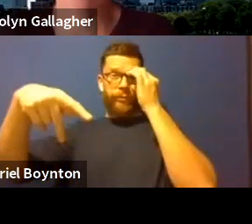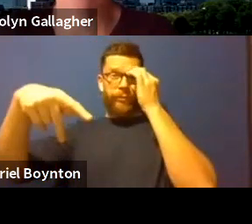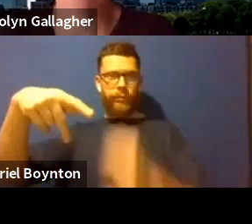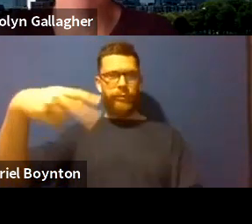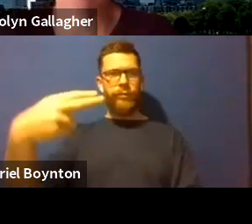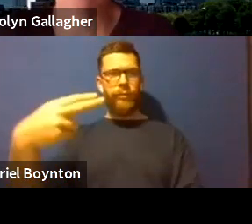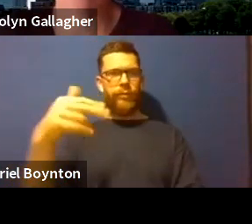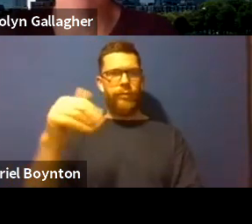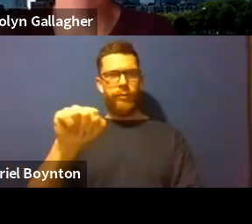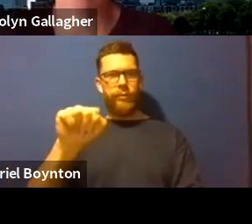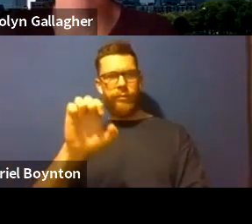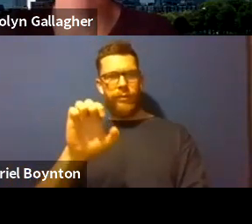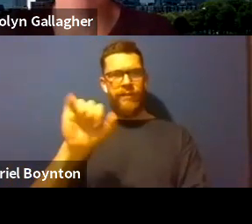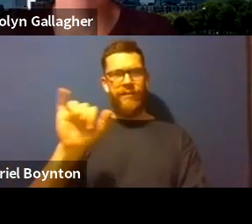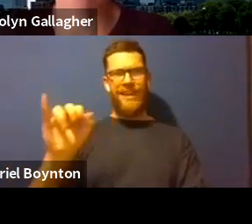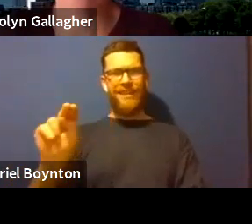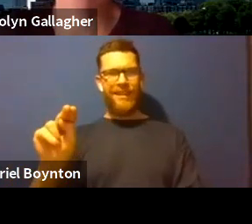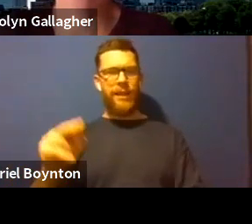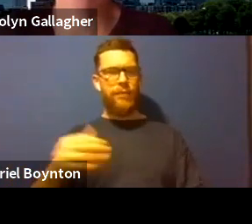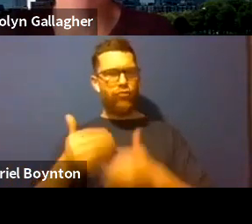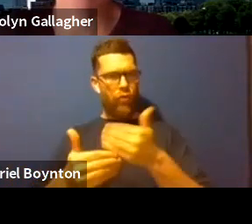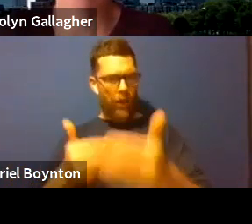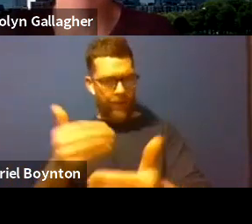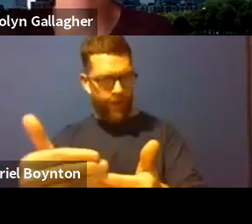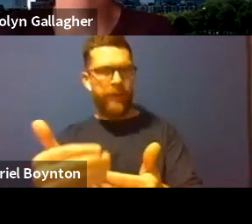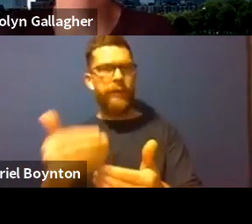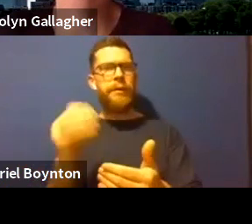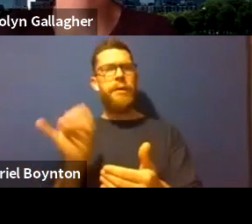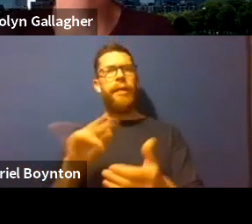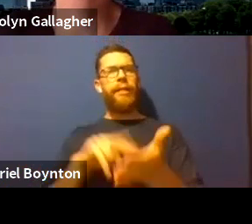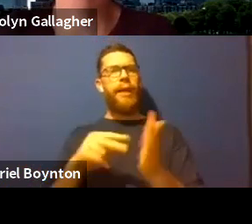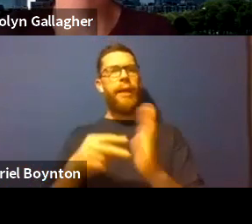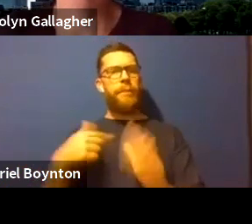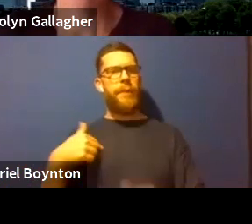Joe Baeta, Supt. : The administrative team has and the phase in is really about looking at our high needs population.